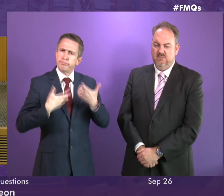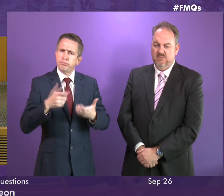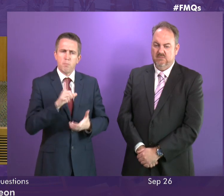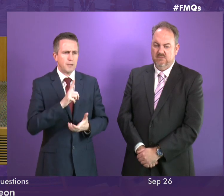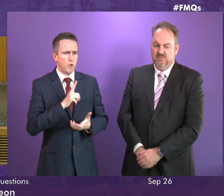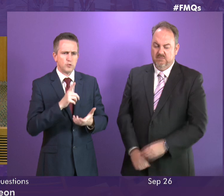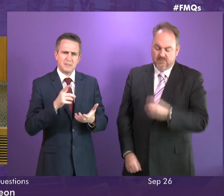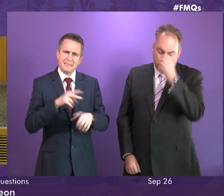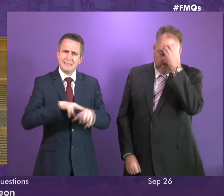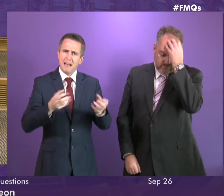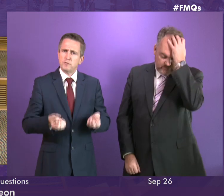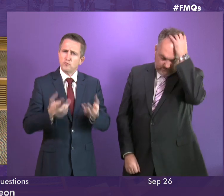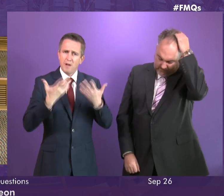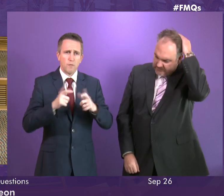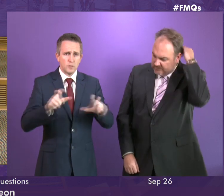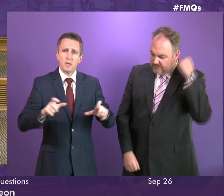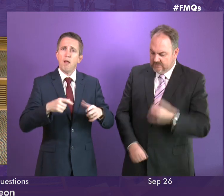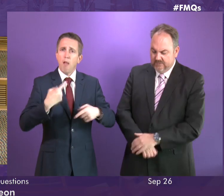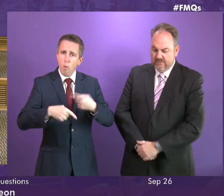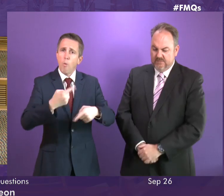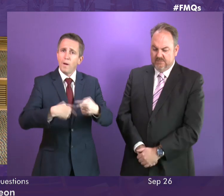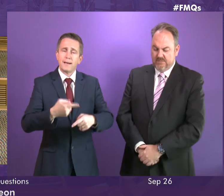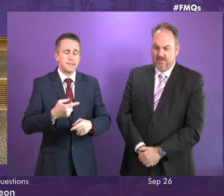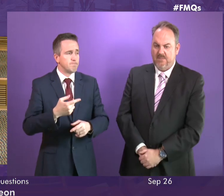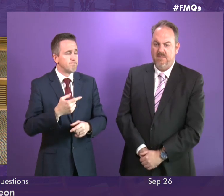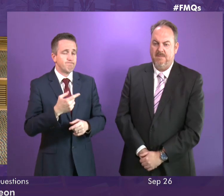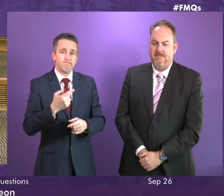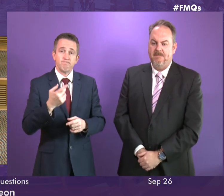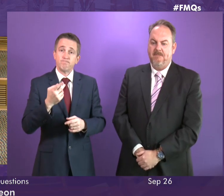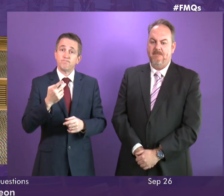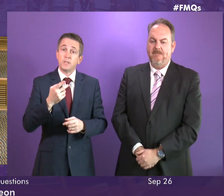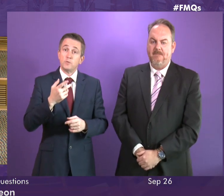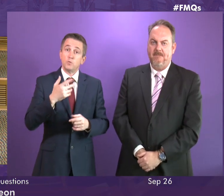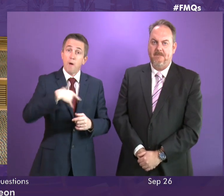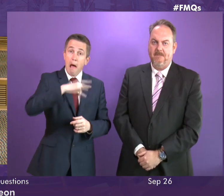I know that there were then efforts to do so. My message to both HIAL and the unions